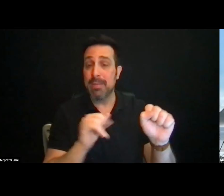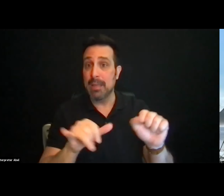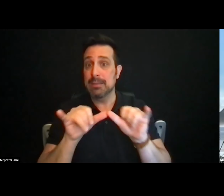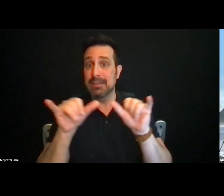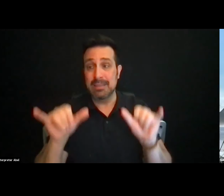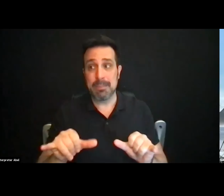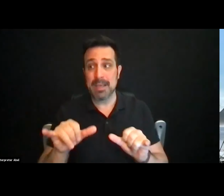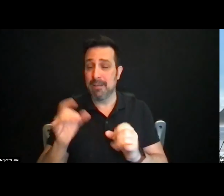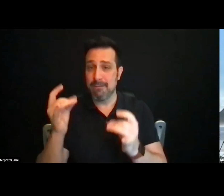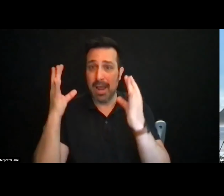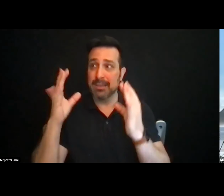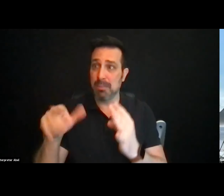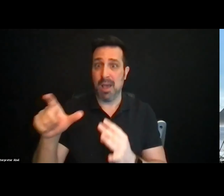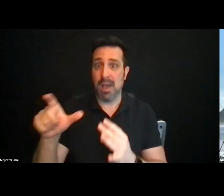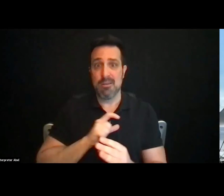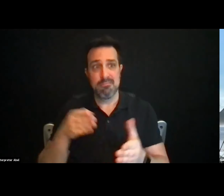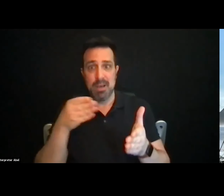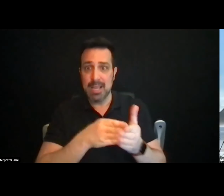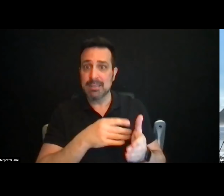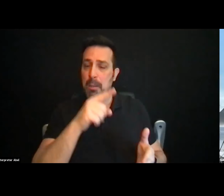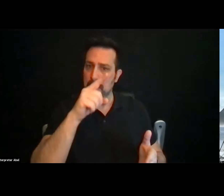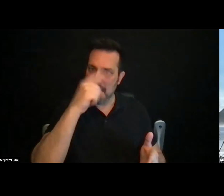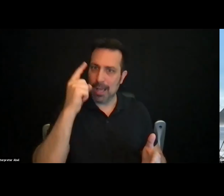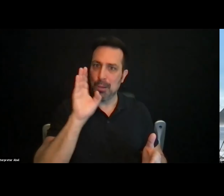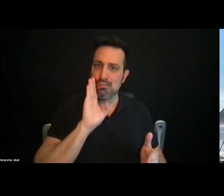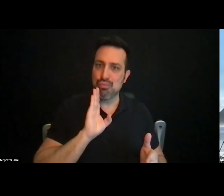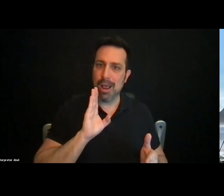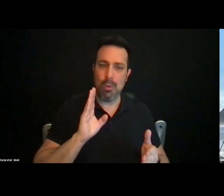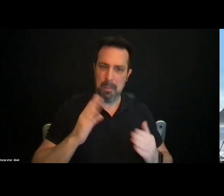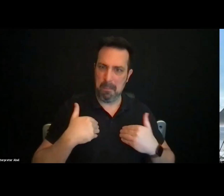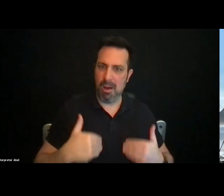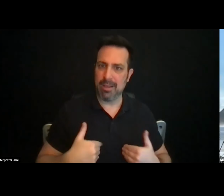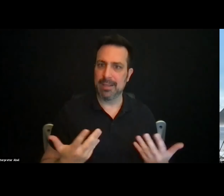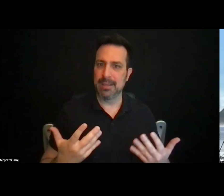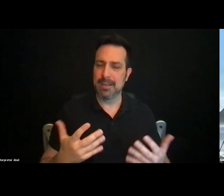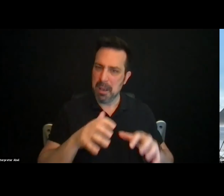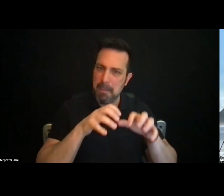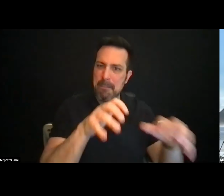we are committed to following and supporting the leadership of our black communities and black lives matter moverment.